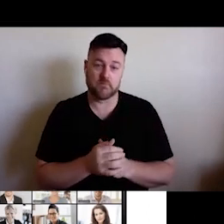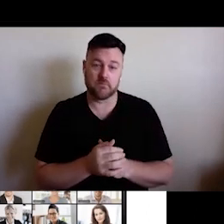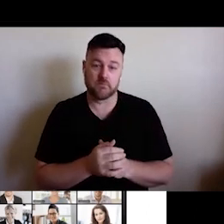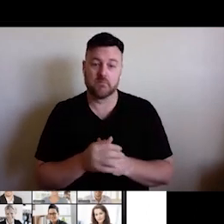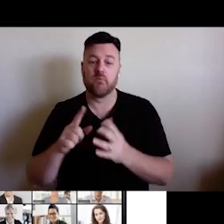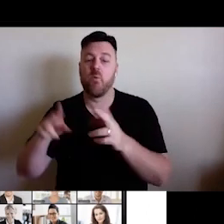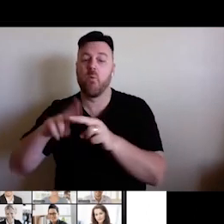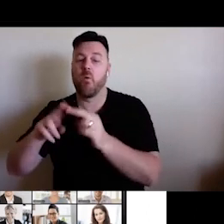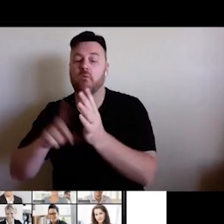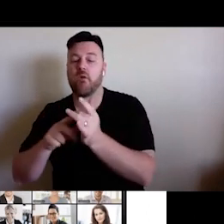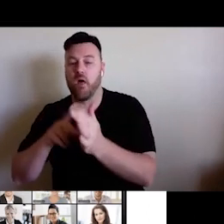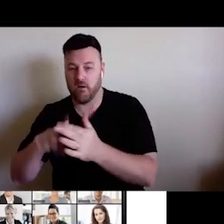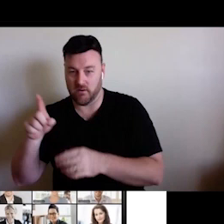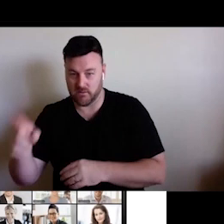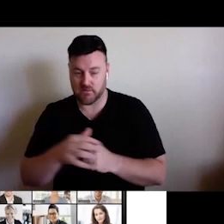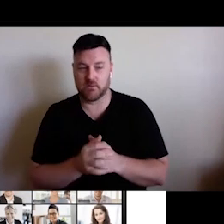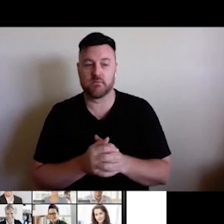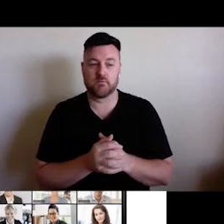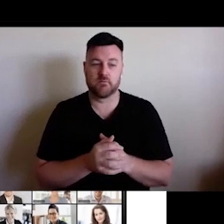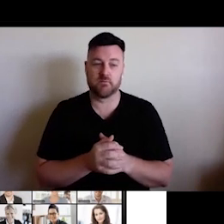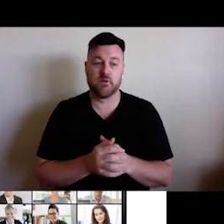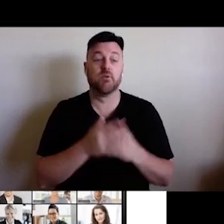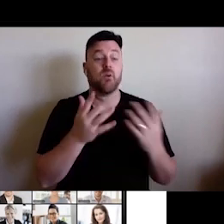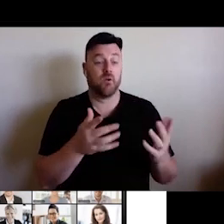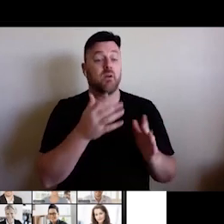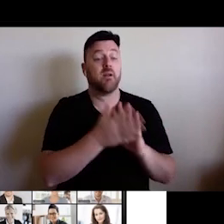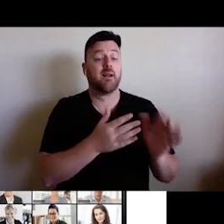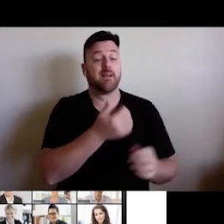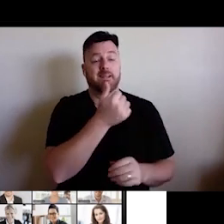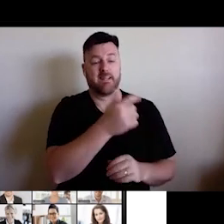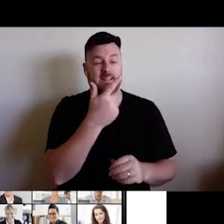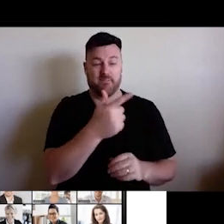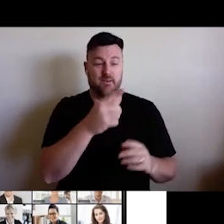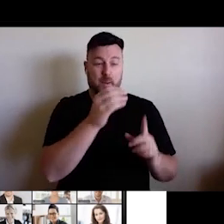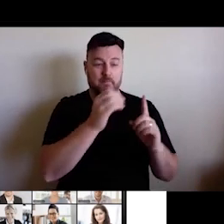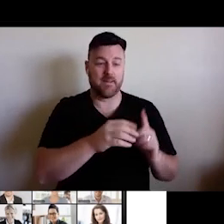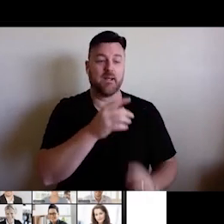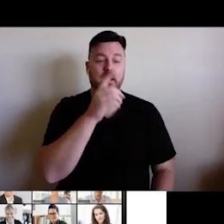type of live event. This is from Vimeo - they do livestreaming, so